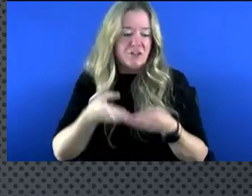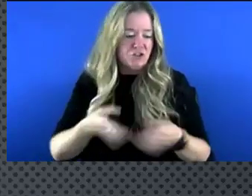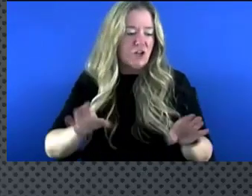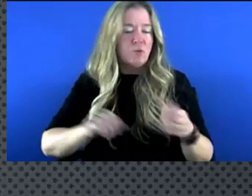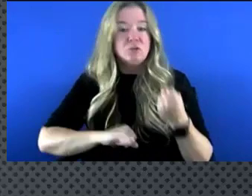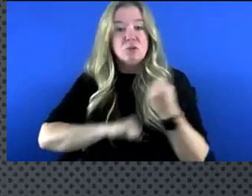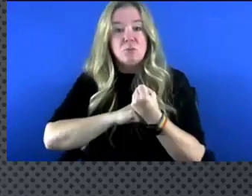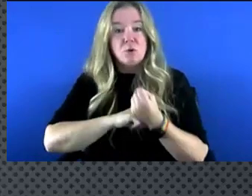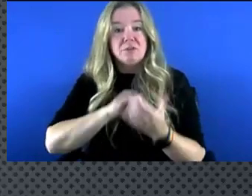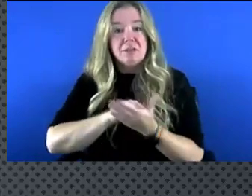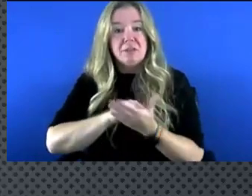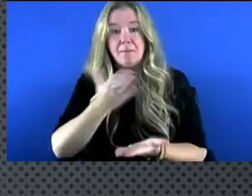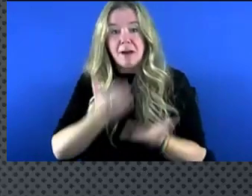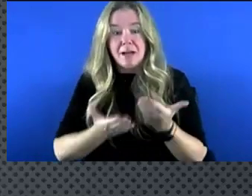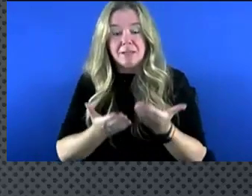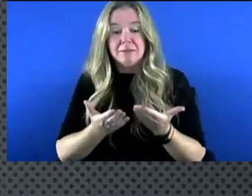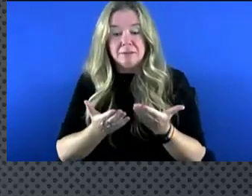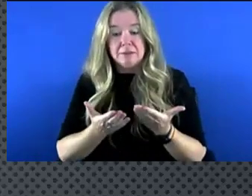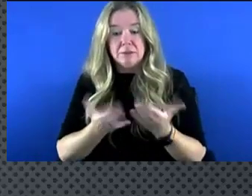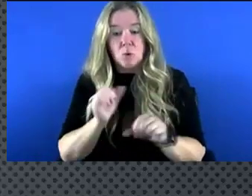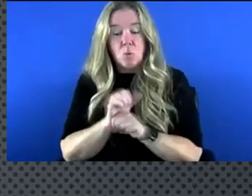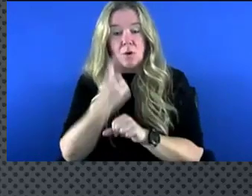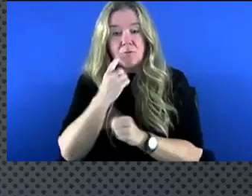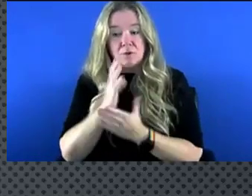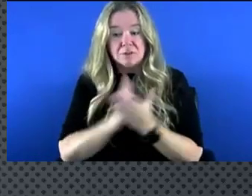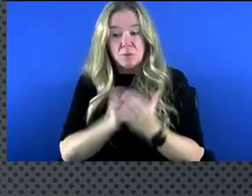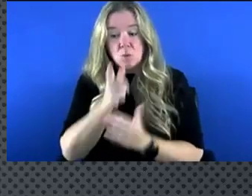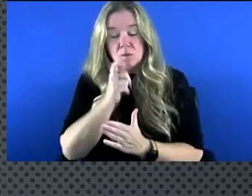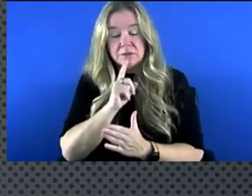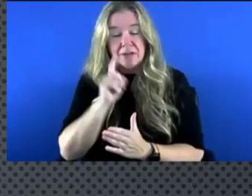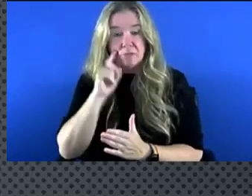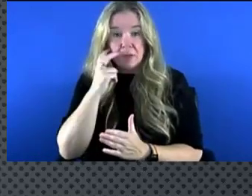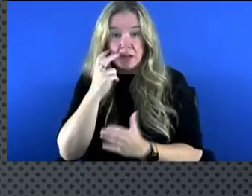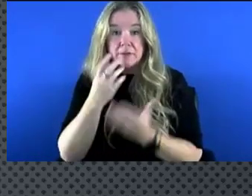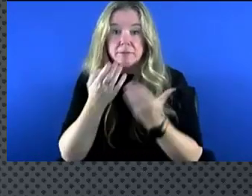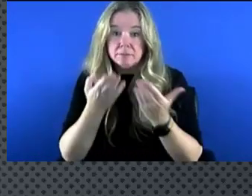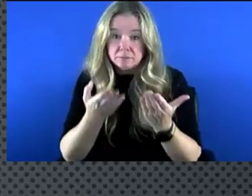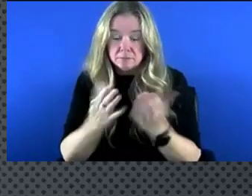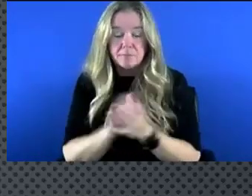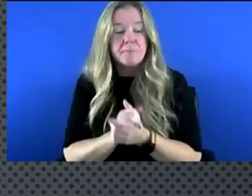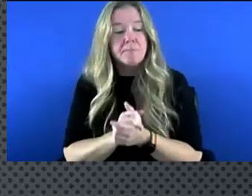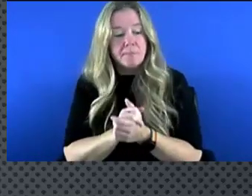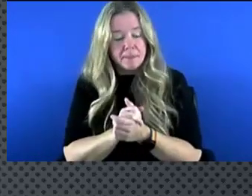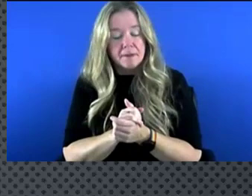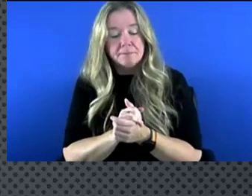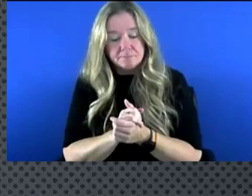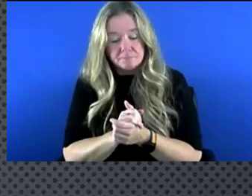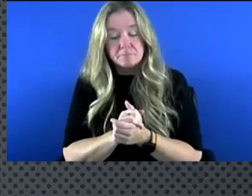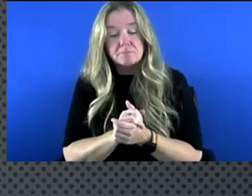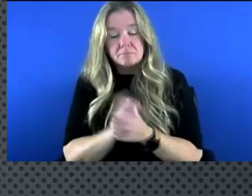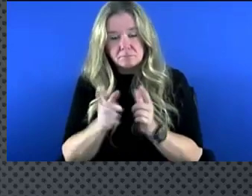that might-- might work for someone who's deaf-blind, and then we can go from there